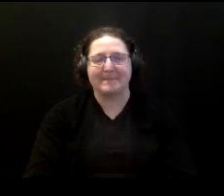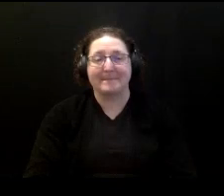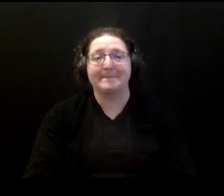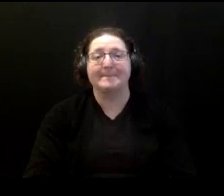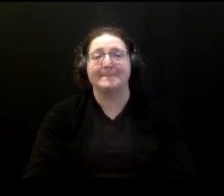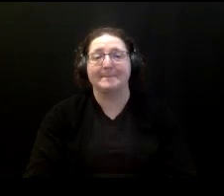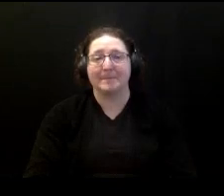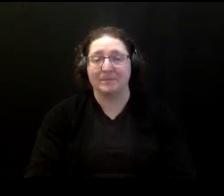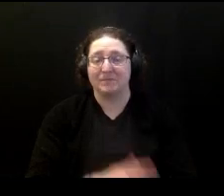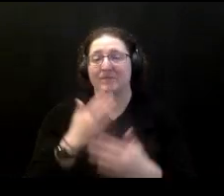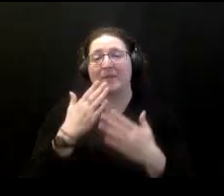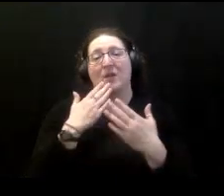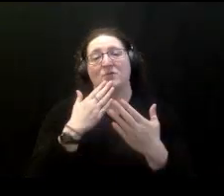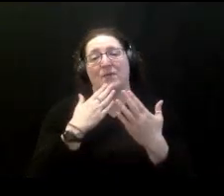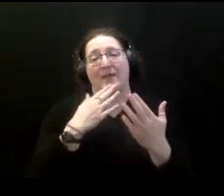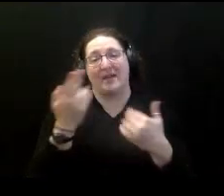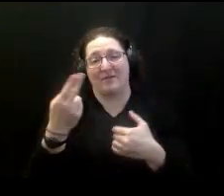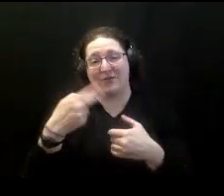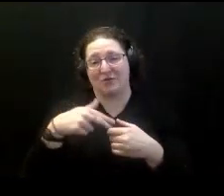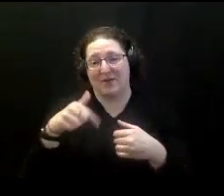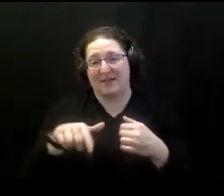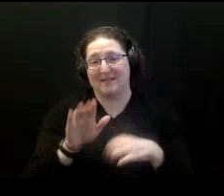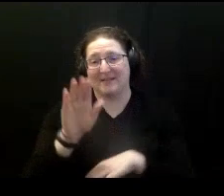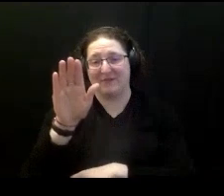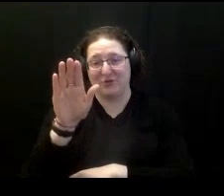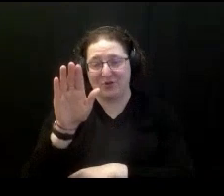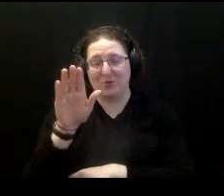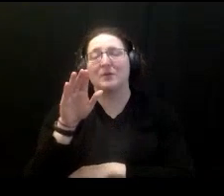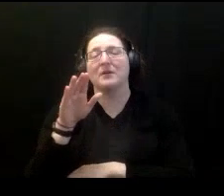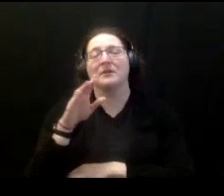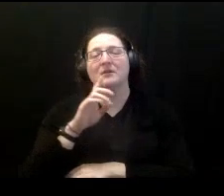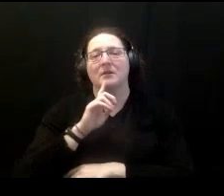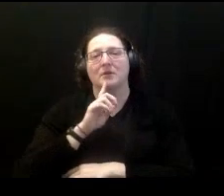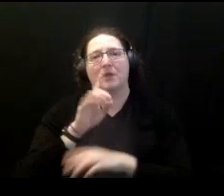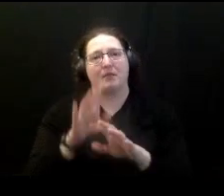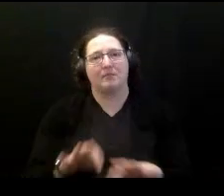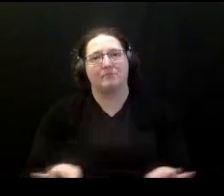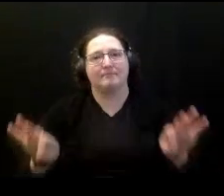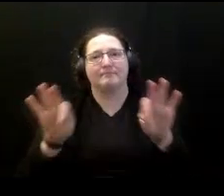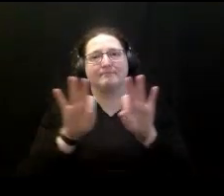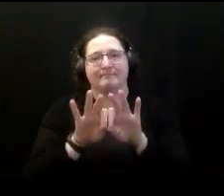Thank you everybody for joining us this afternoon. This is a very important initiative to us and